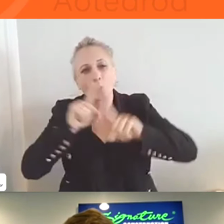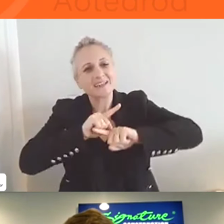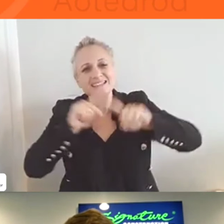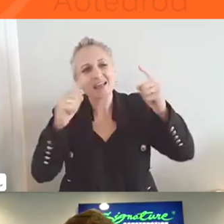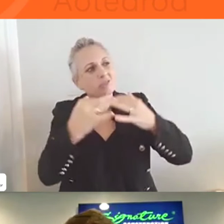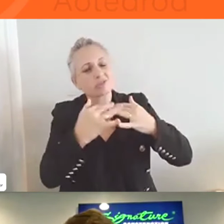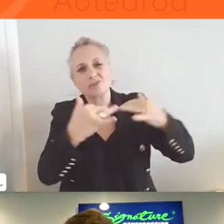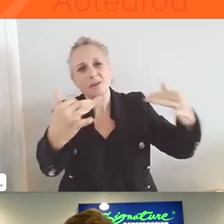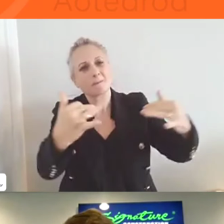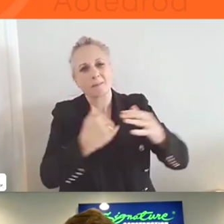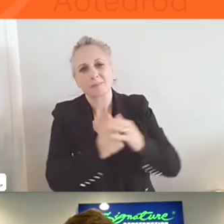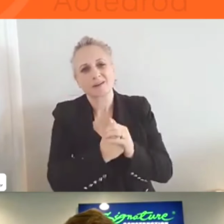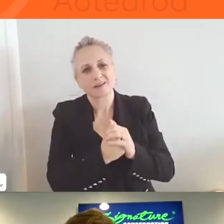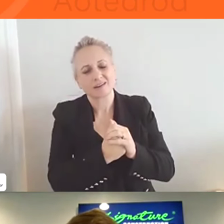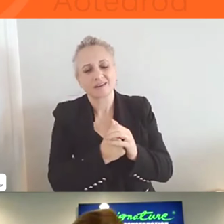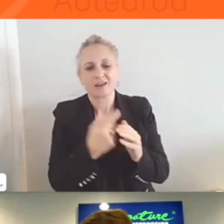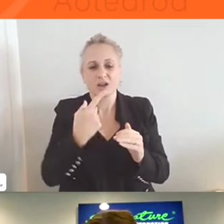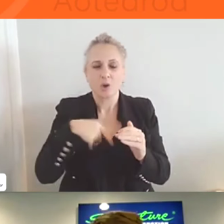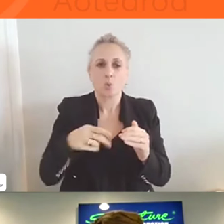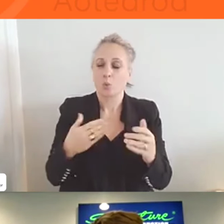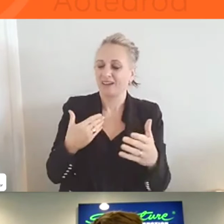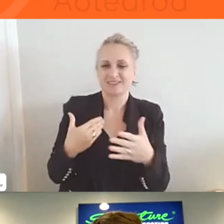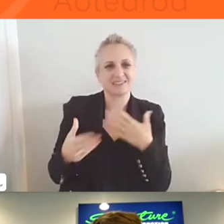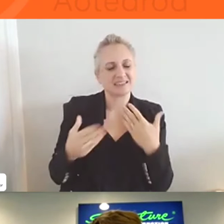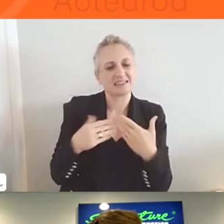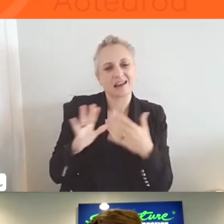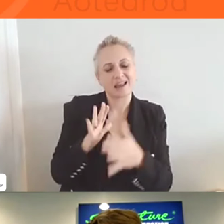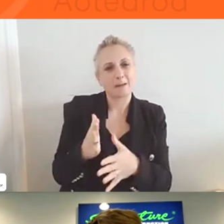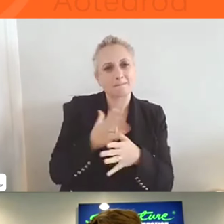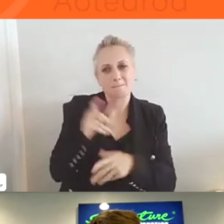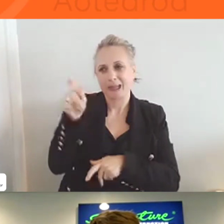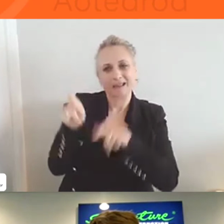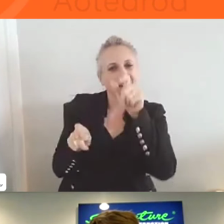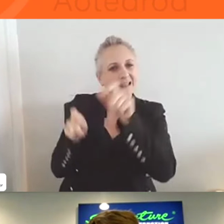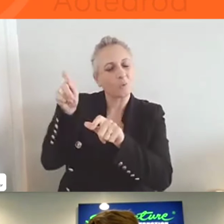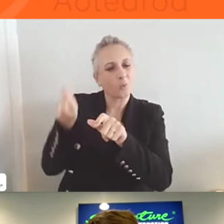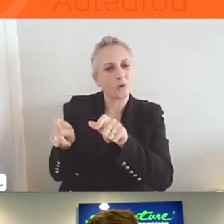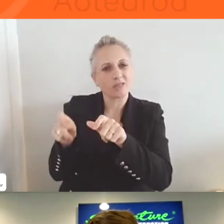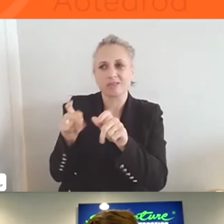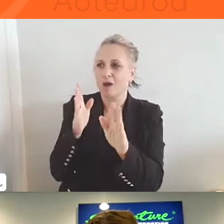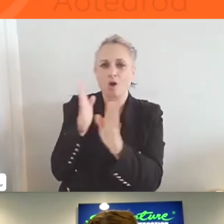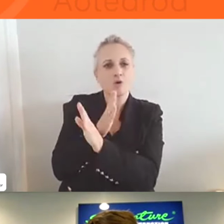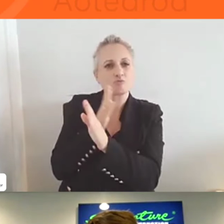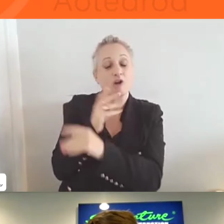mainly with, I guess, your private builder building their family home